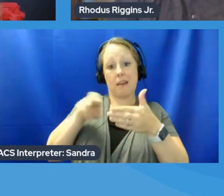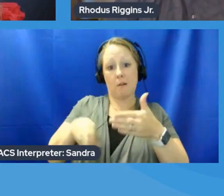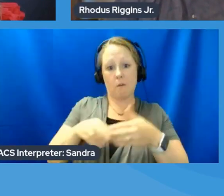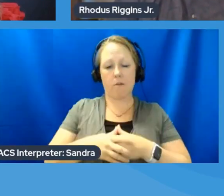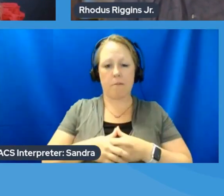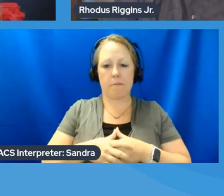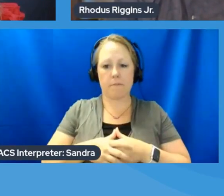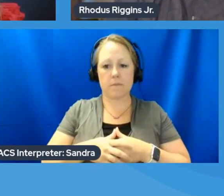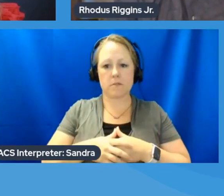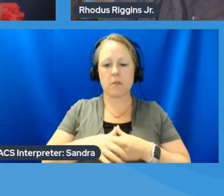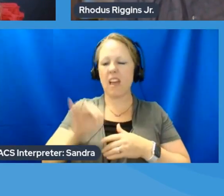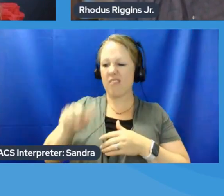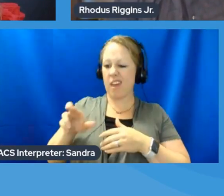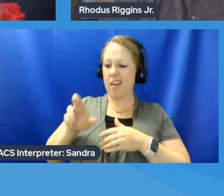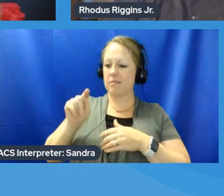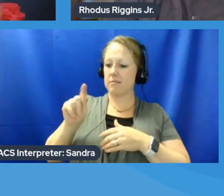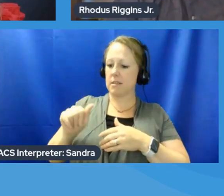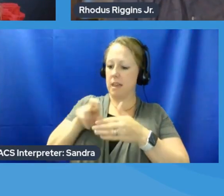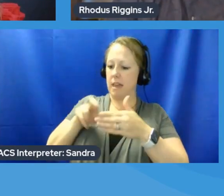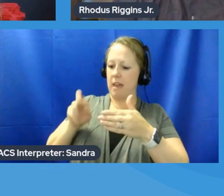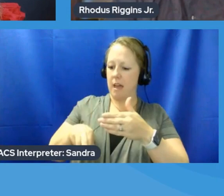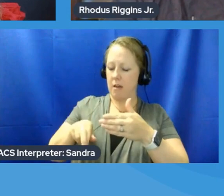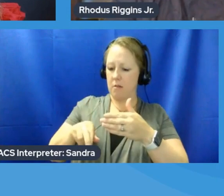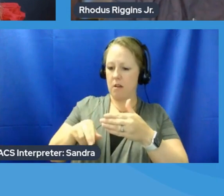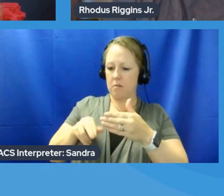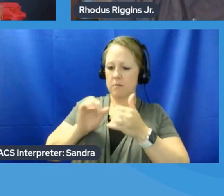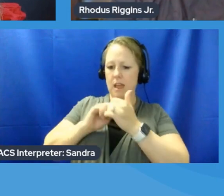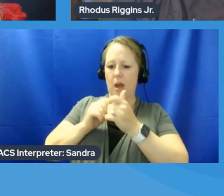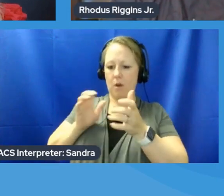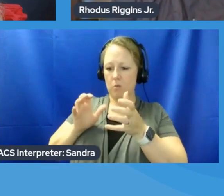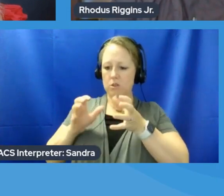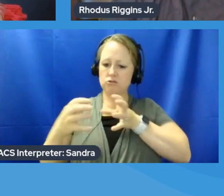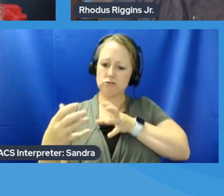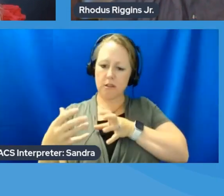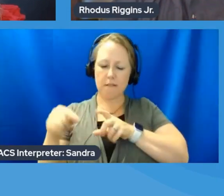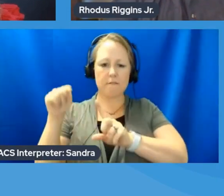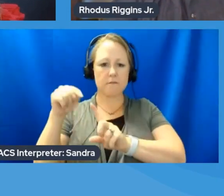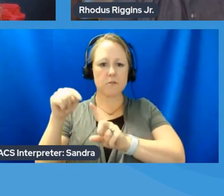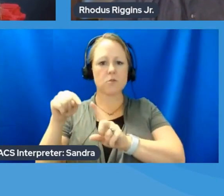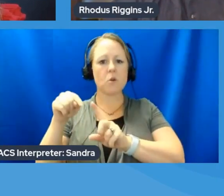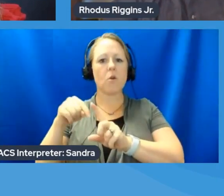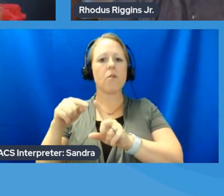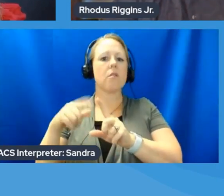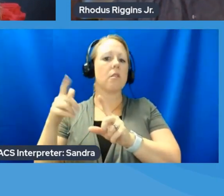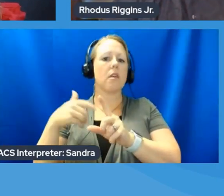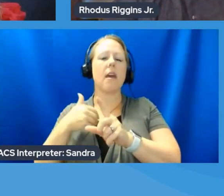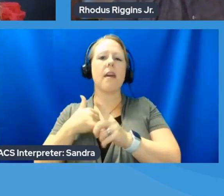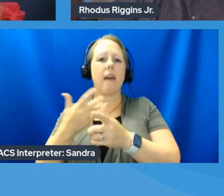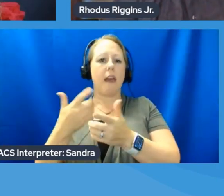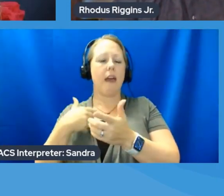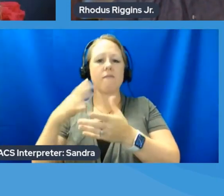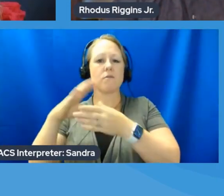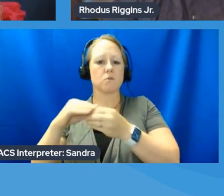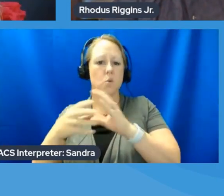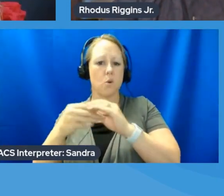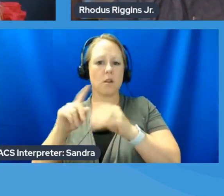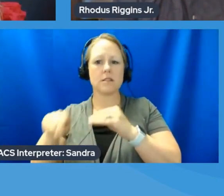so that they are more reflective of follow-up stories? Follow-up stories of engagement with individuals